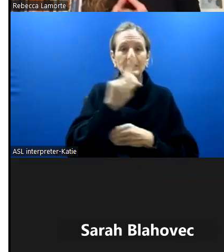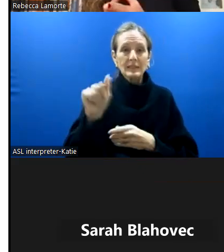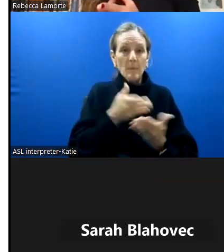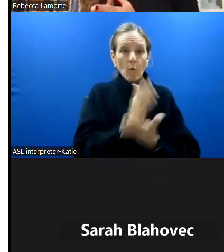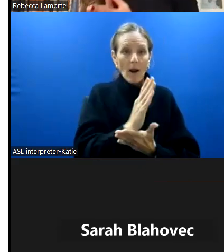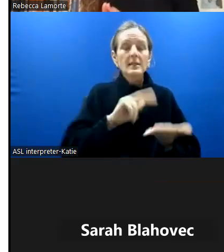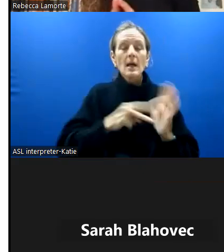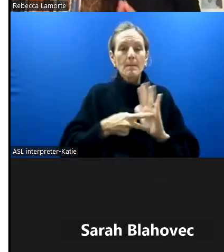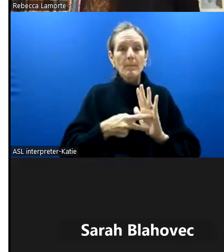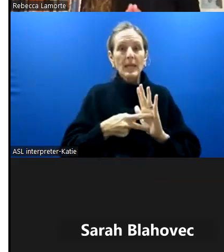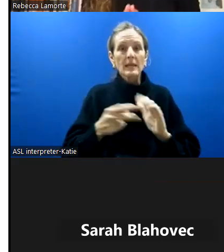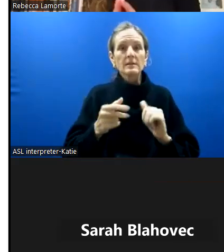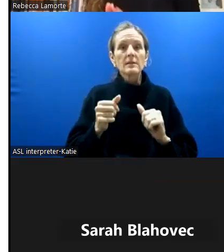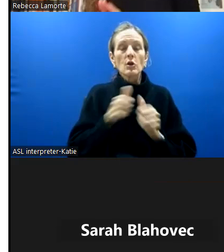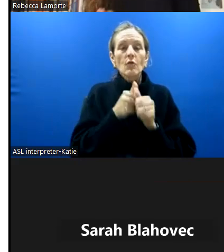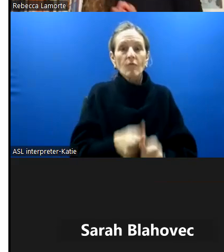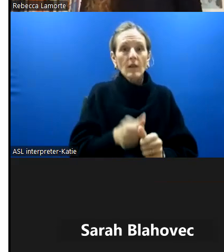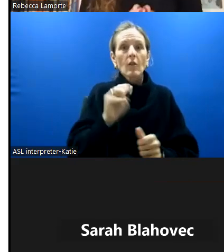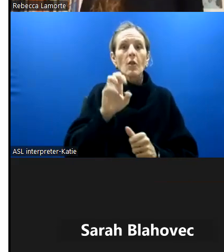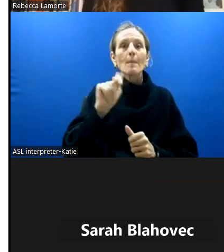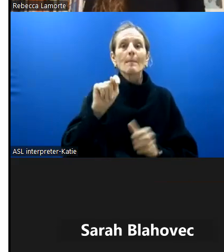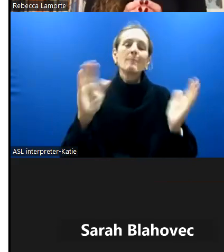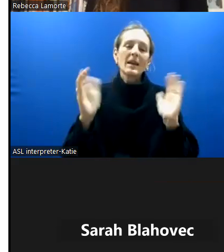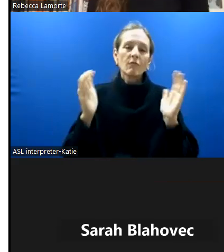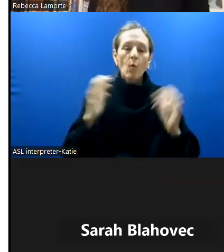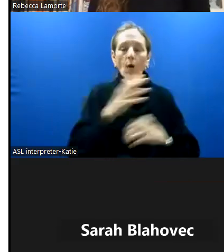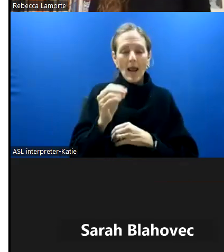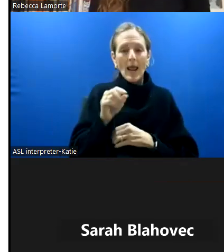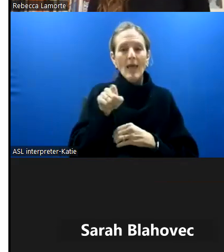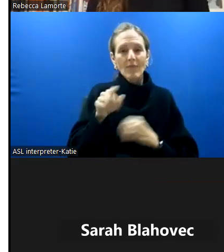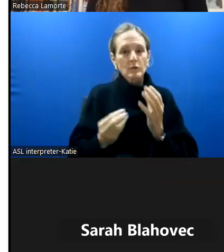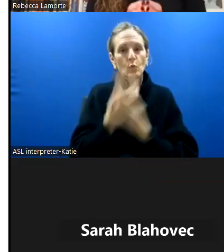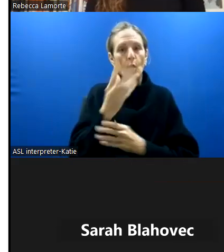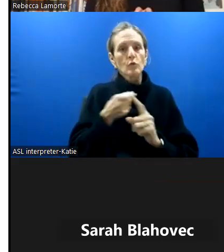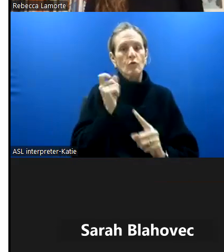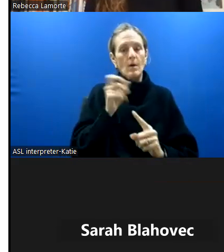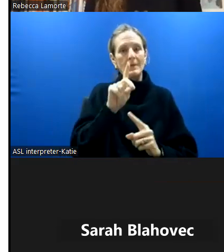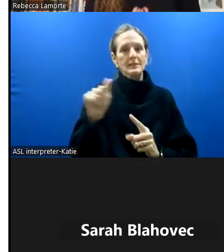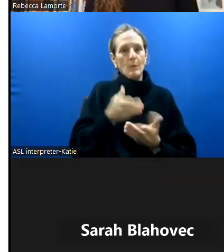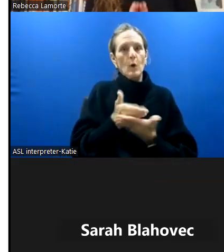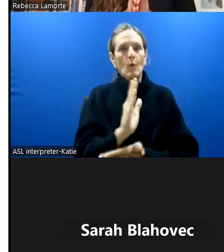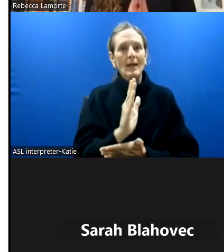it means to grow from and is nourished by disability rights advocacy. And that is so true too,